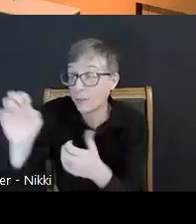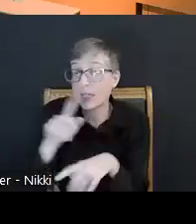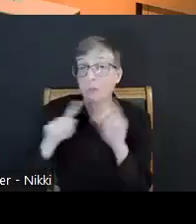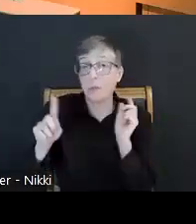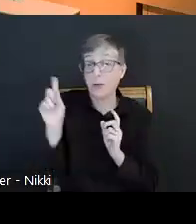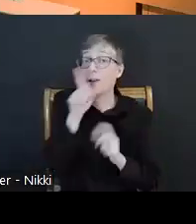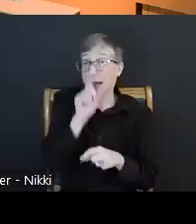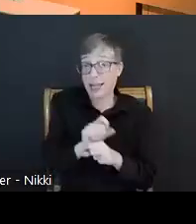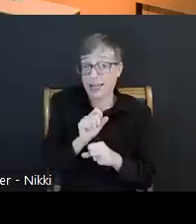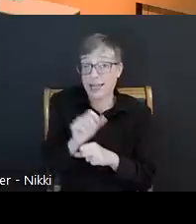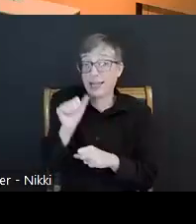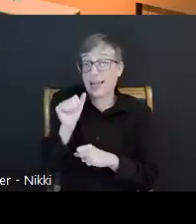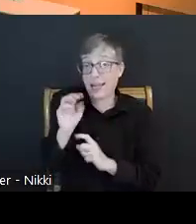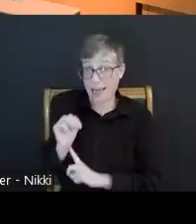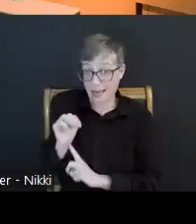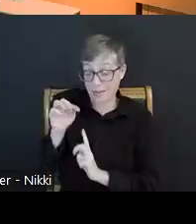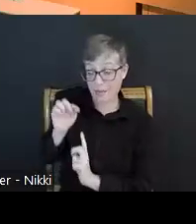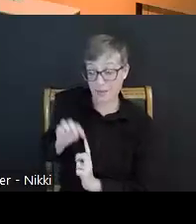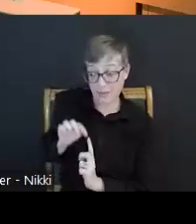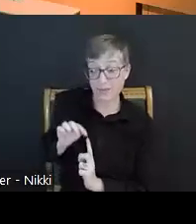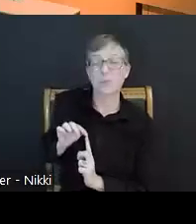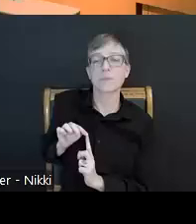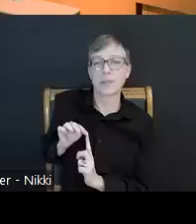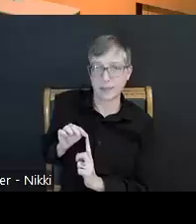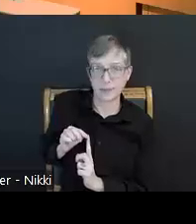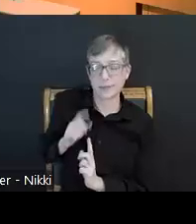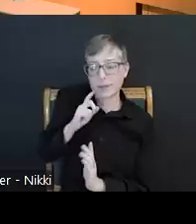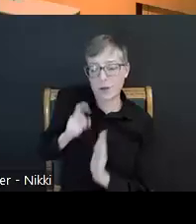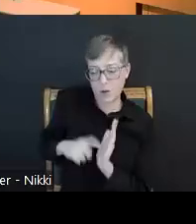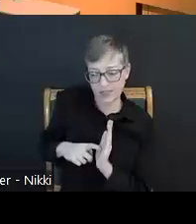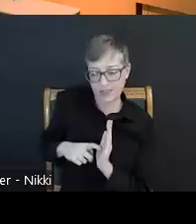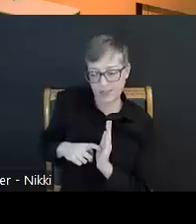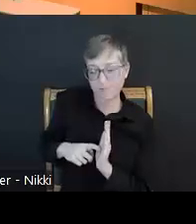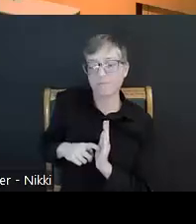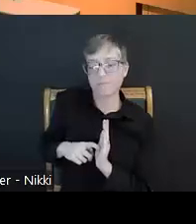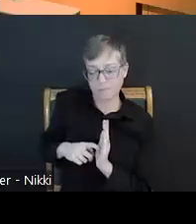because right um I'm better able to take care of my patients when I can take care of myself